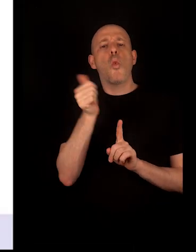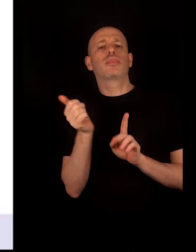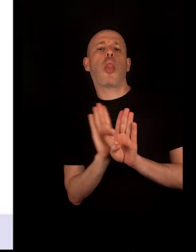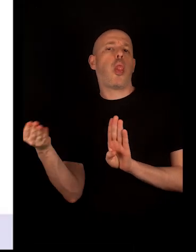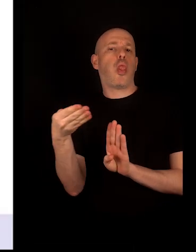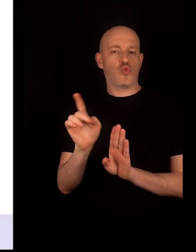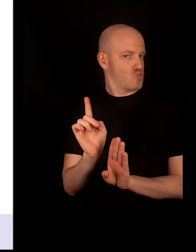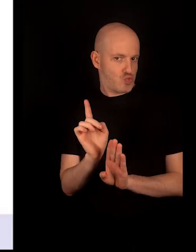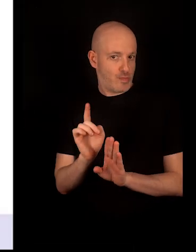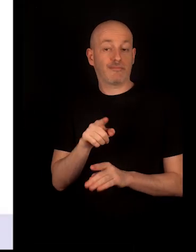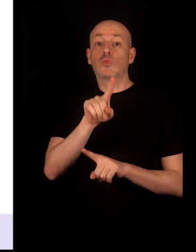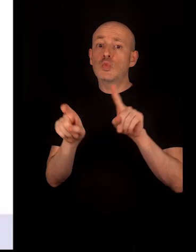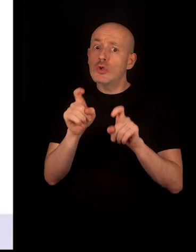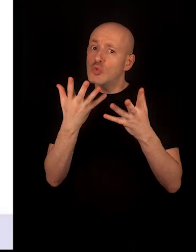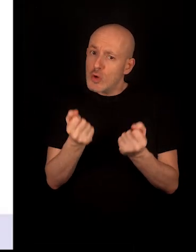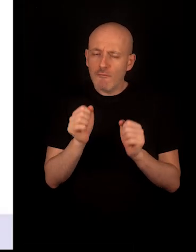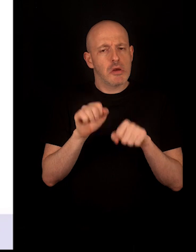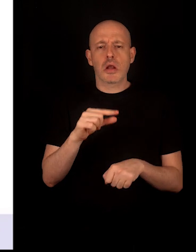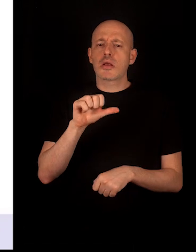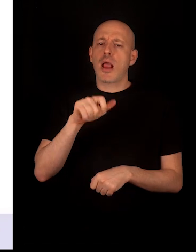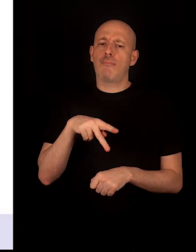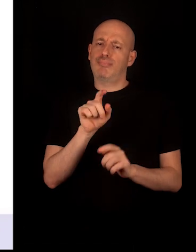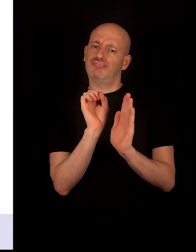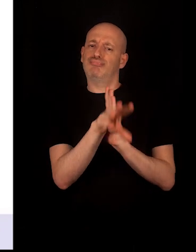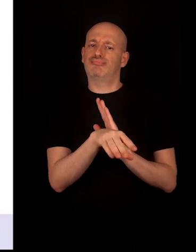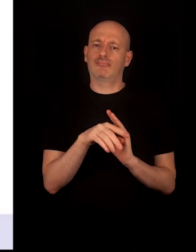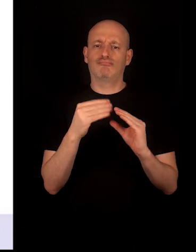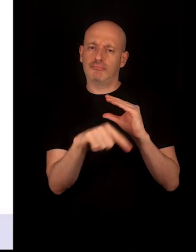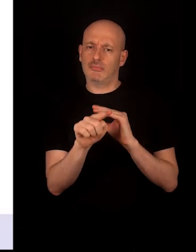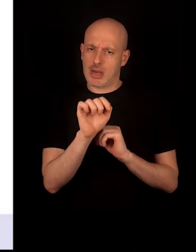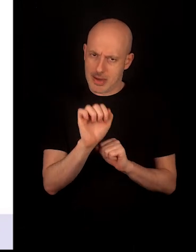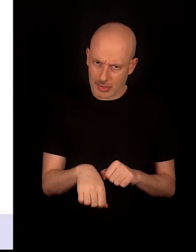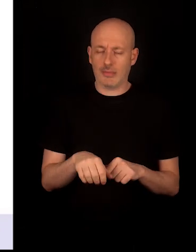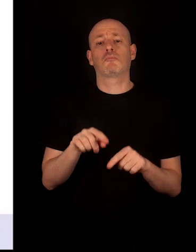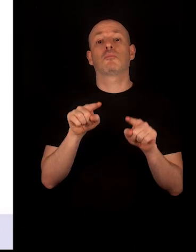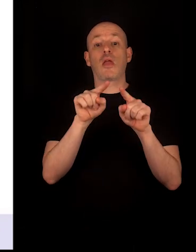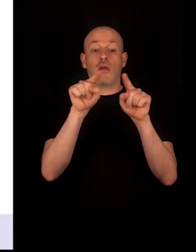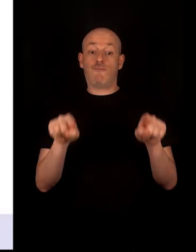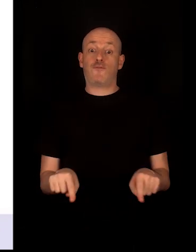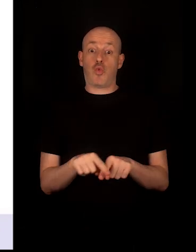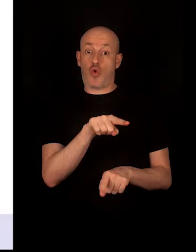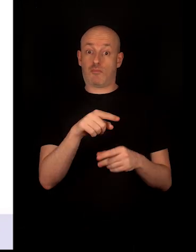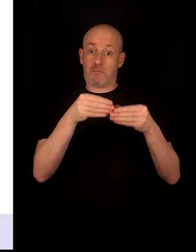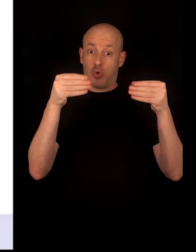If there's any questions, please write us a GAP message. And you have a form on the GAP portal